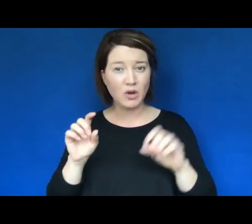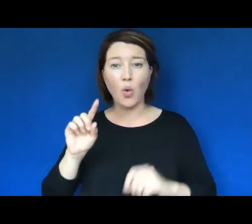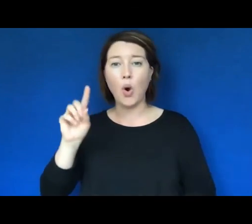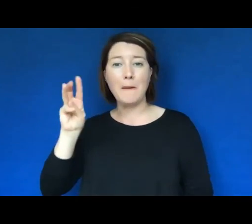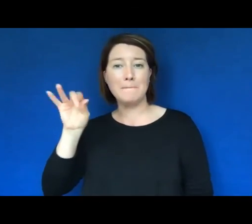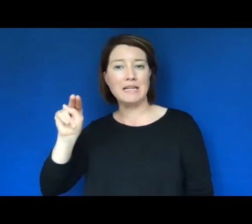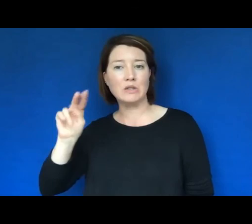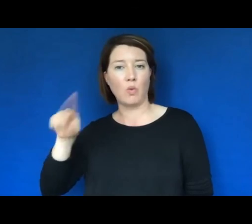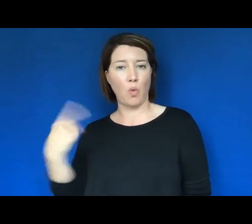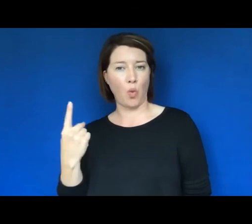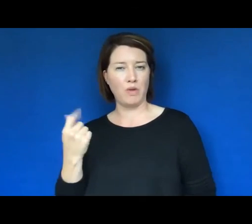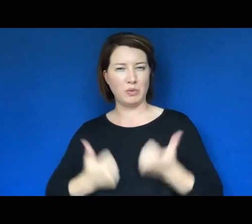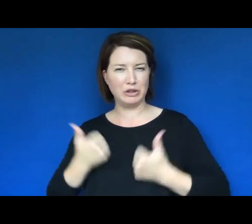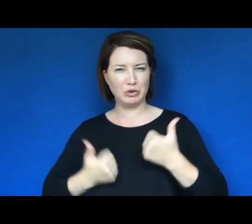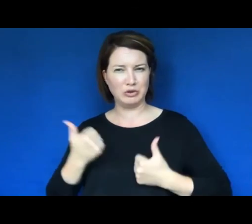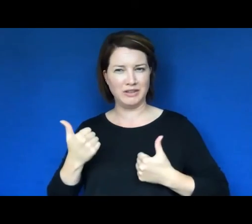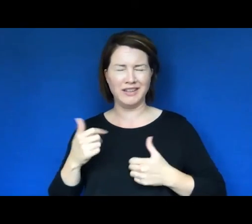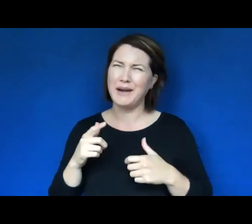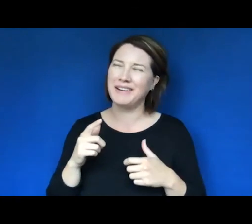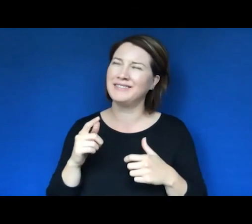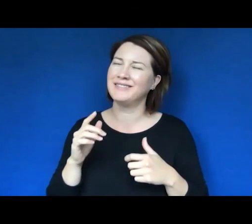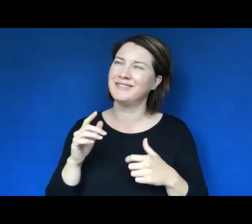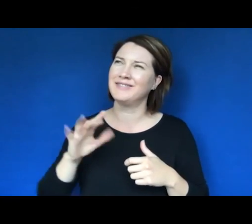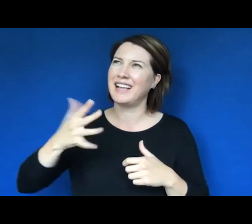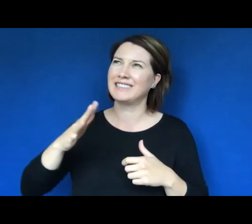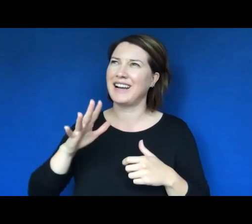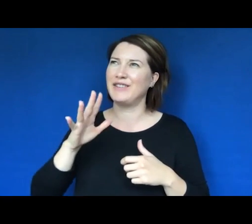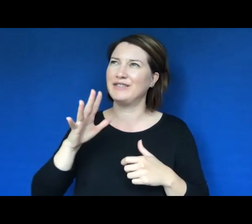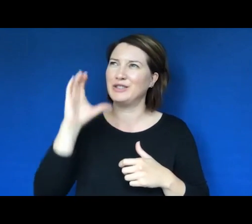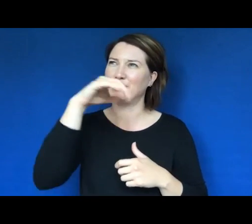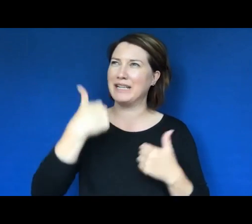I guess it's weird to ask questions of a audience member (chuckles).